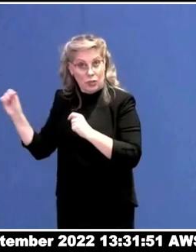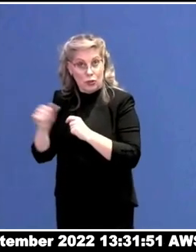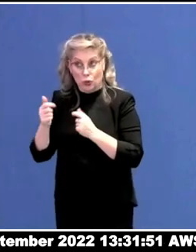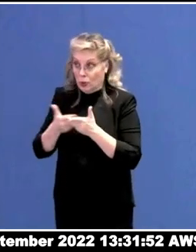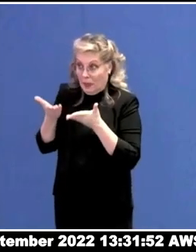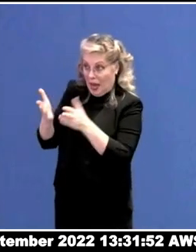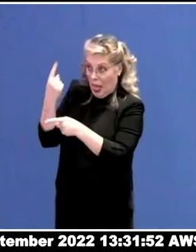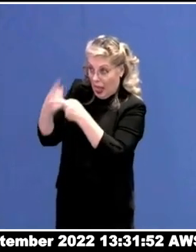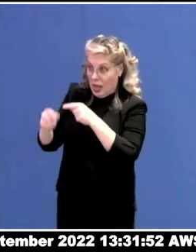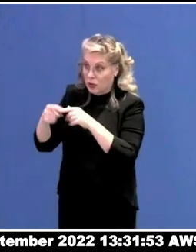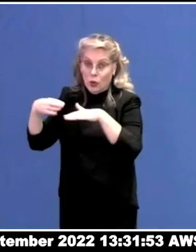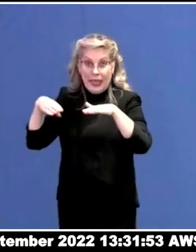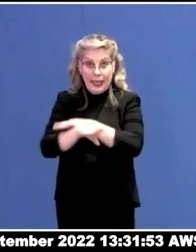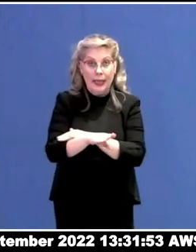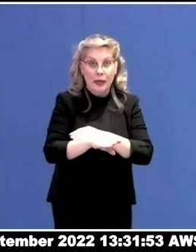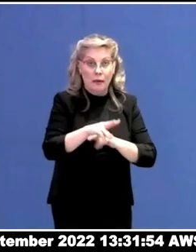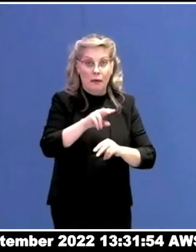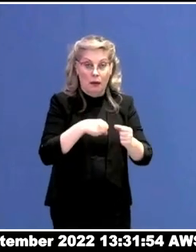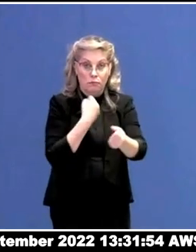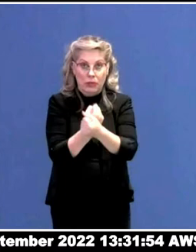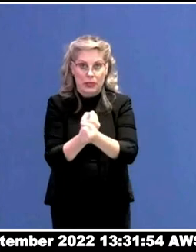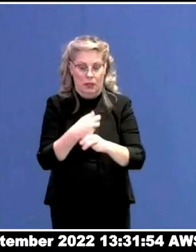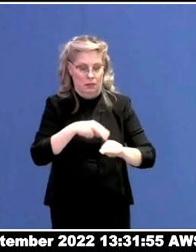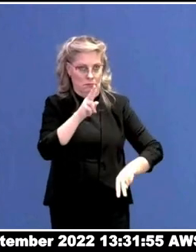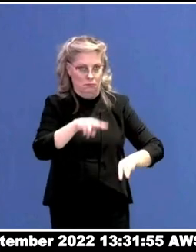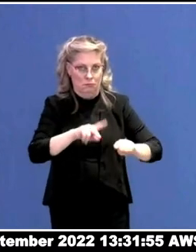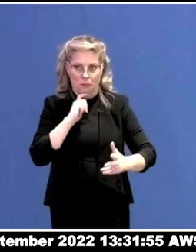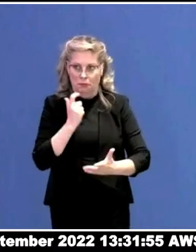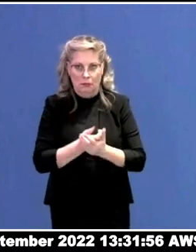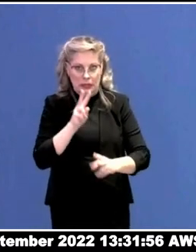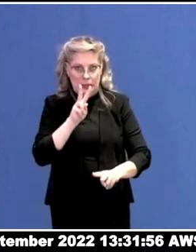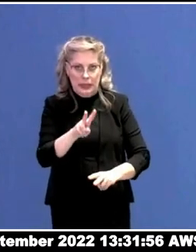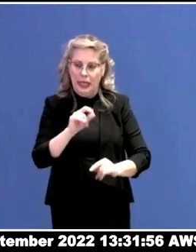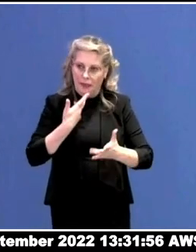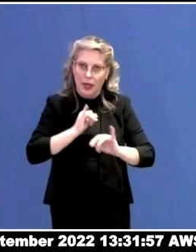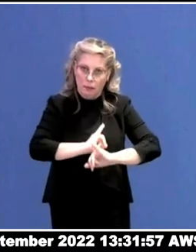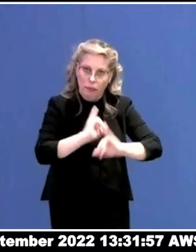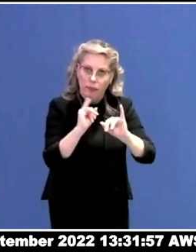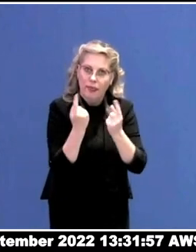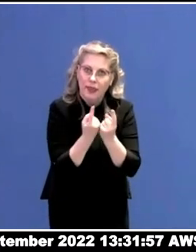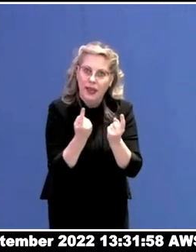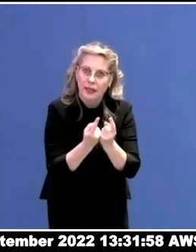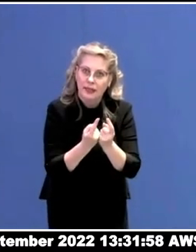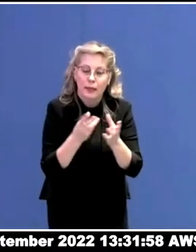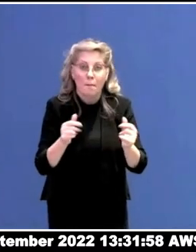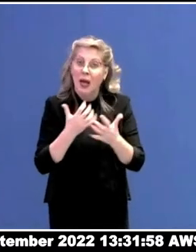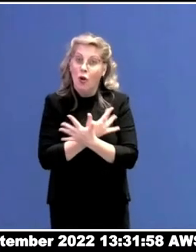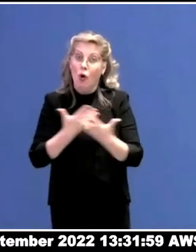openness and they can actually advocate, whereas state organisations often feel like